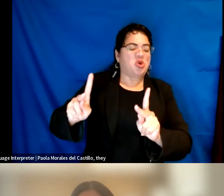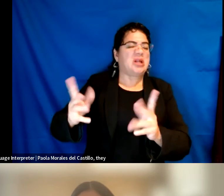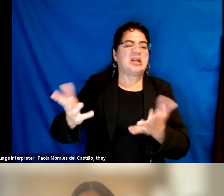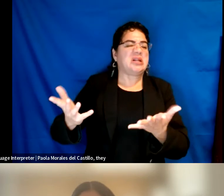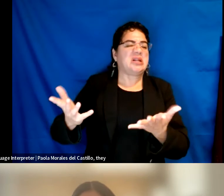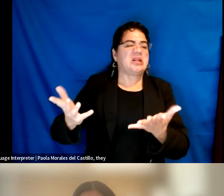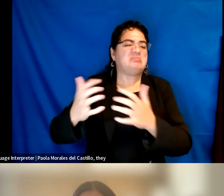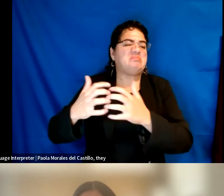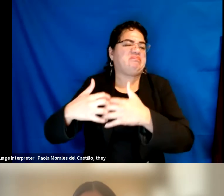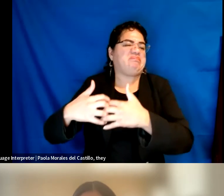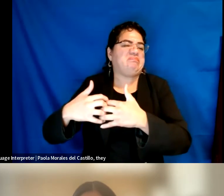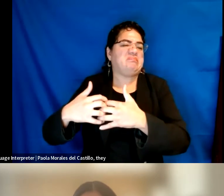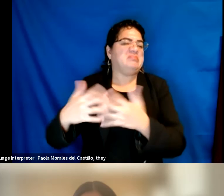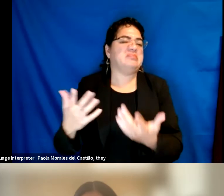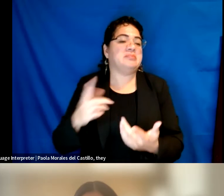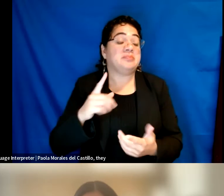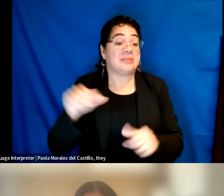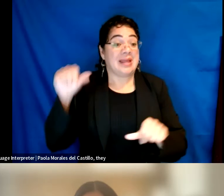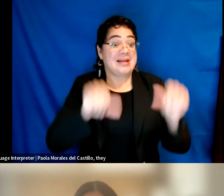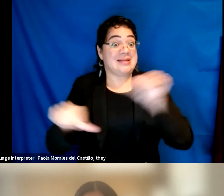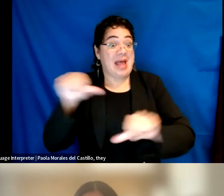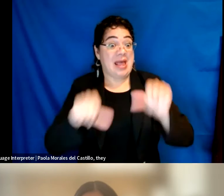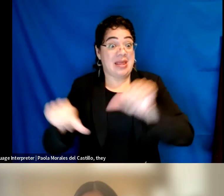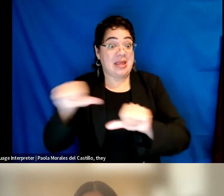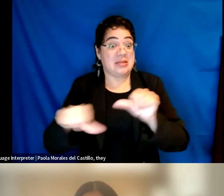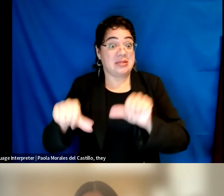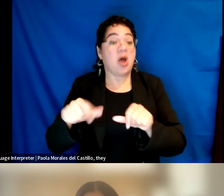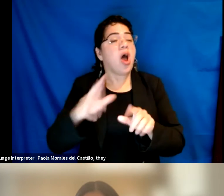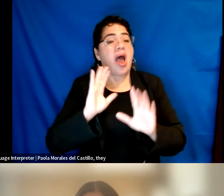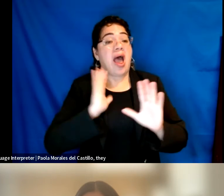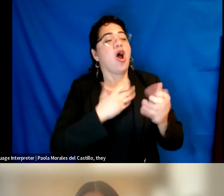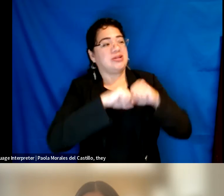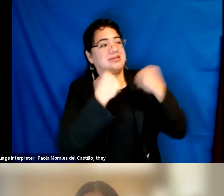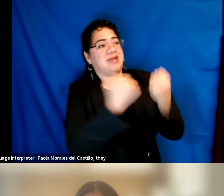Rebecca Tarvin (she/her): the science is viewed by society. And so I've heard